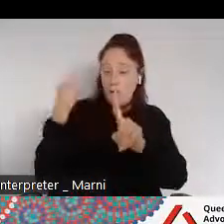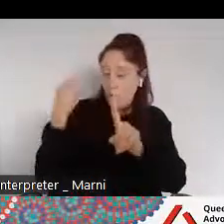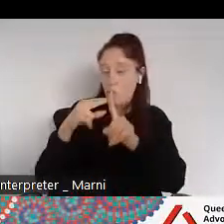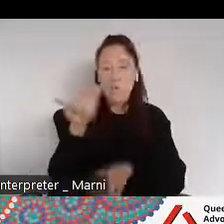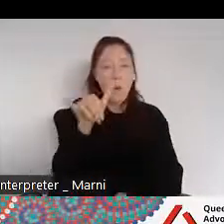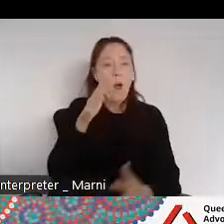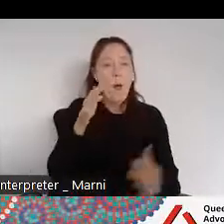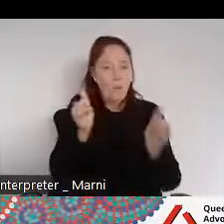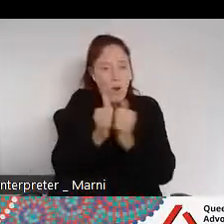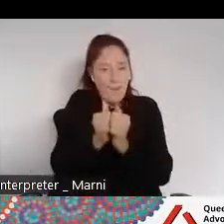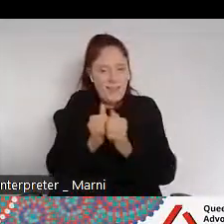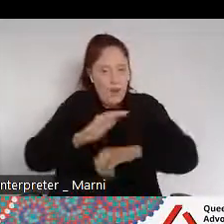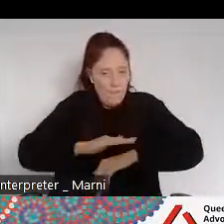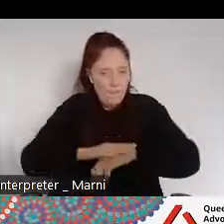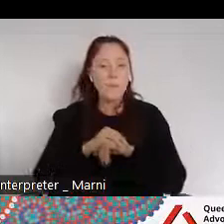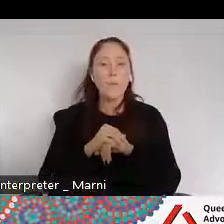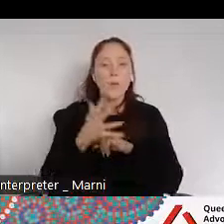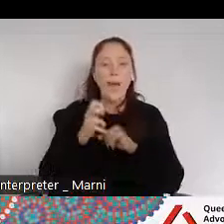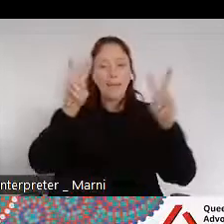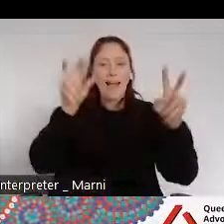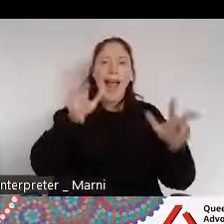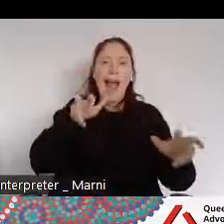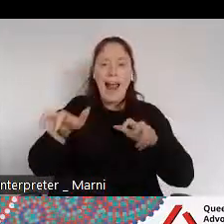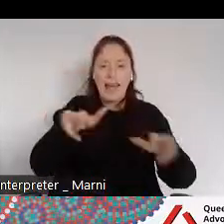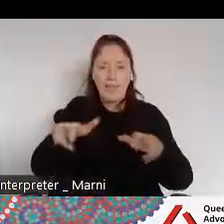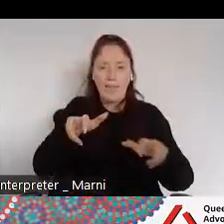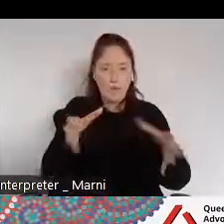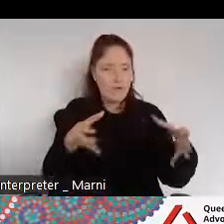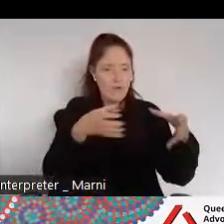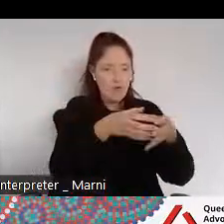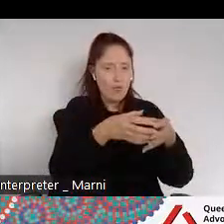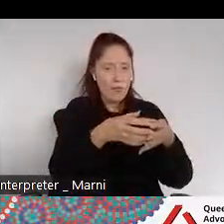there's what is known as active parties. They have the right to appear before the tribunal